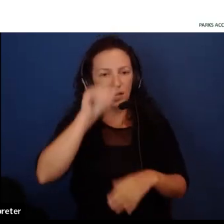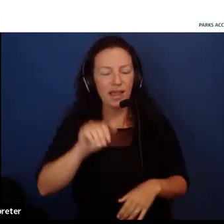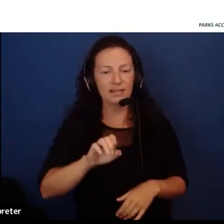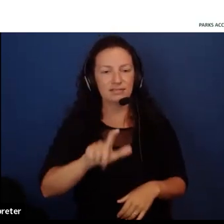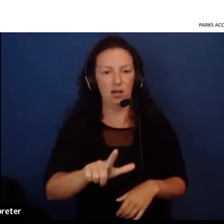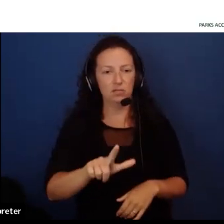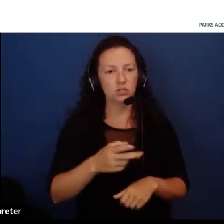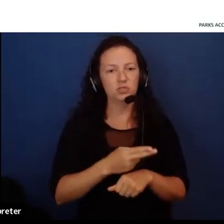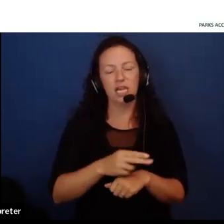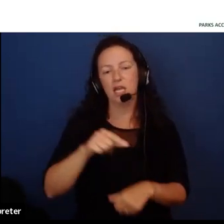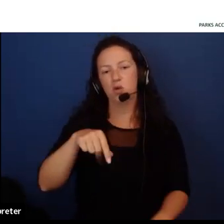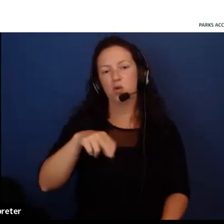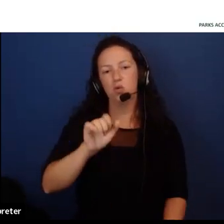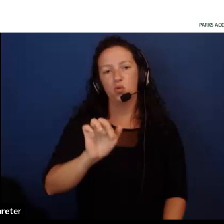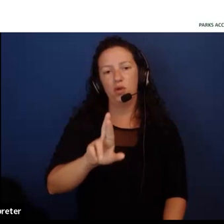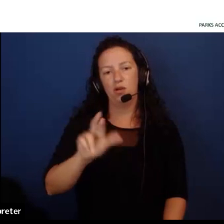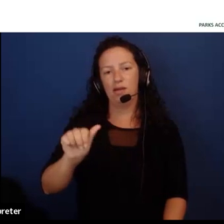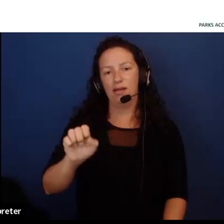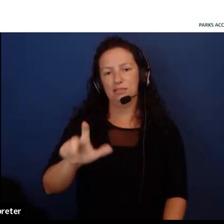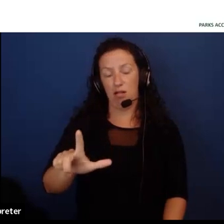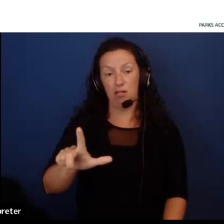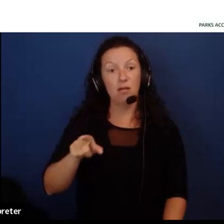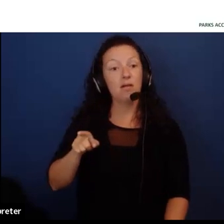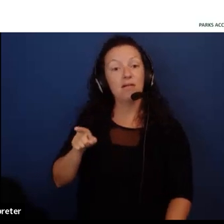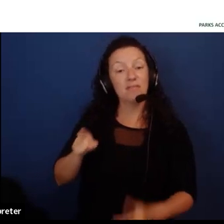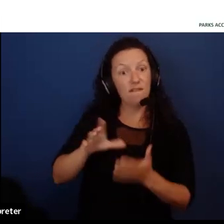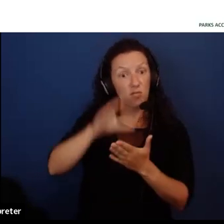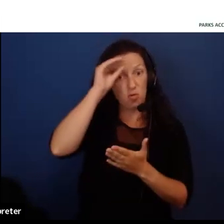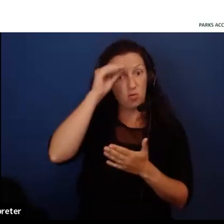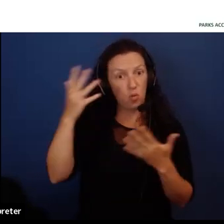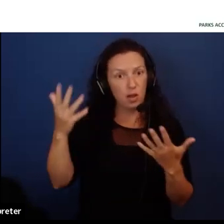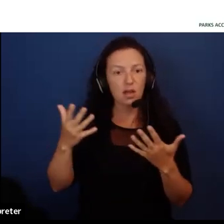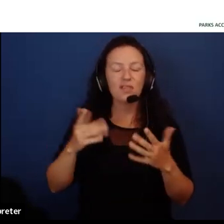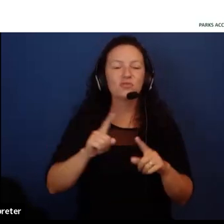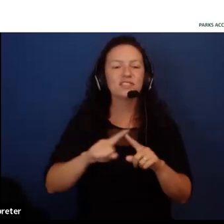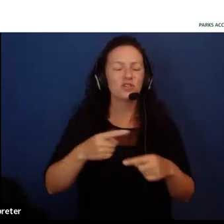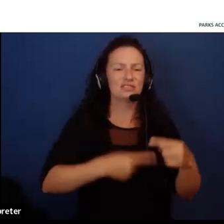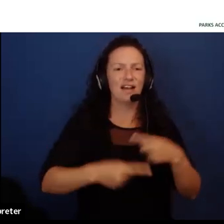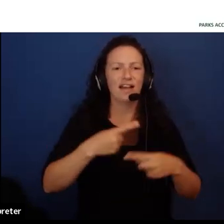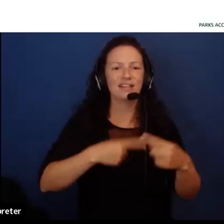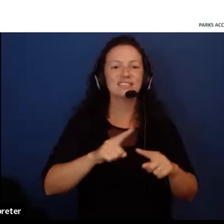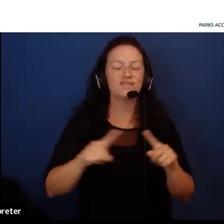They said one thing they've learned is that there are different signs of dialects. And